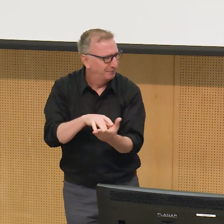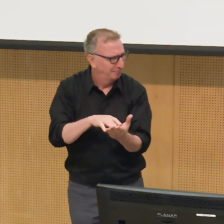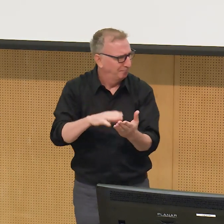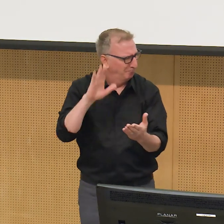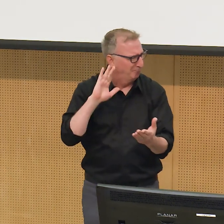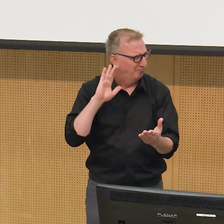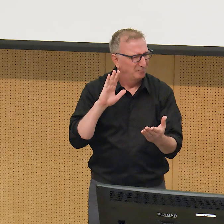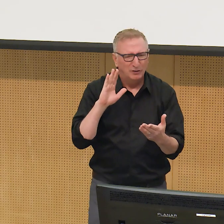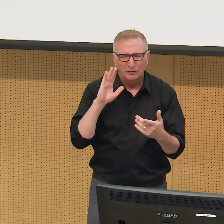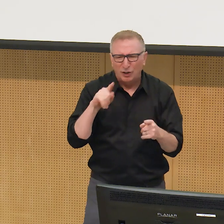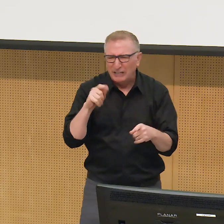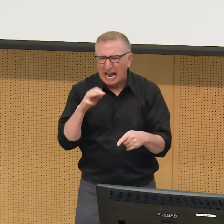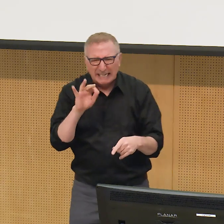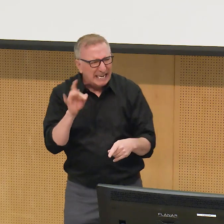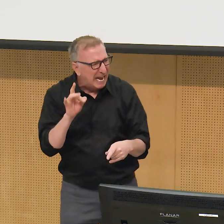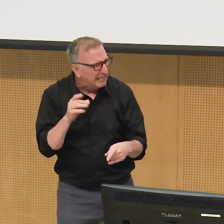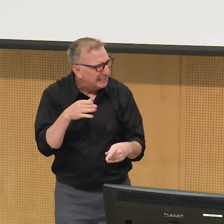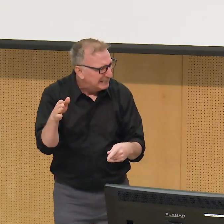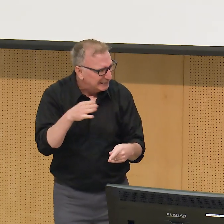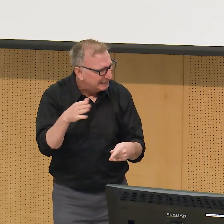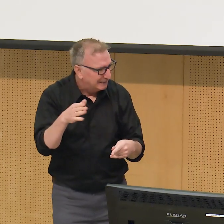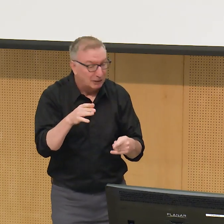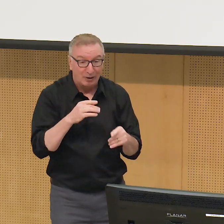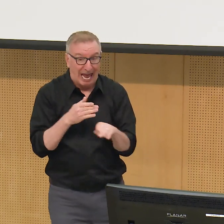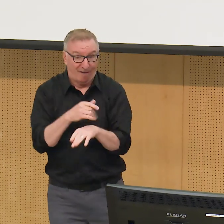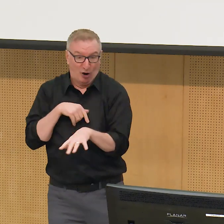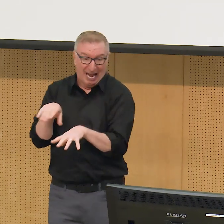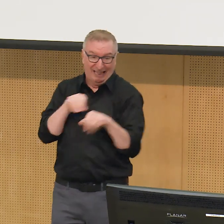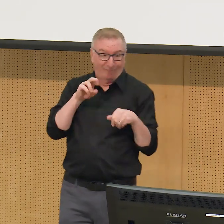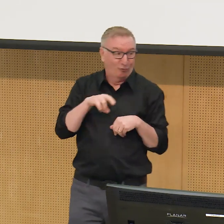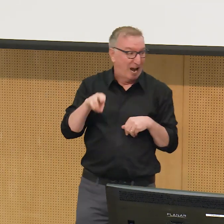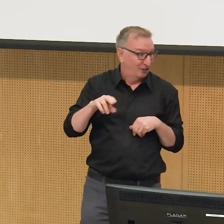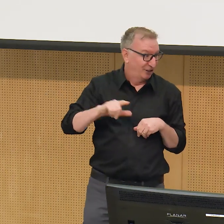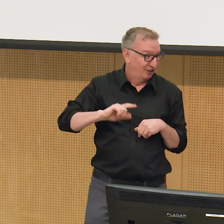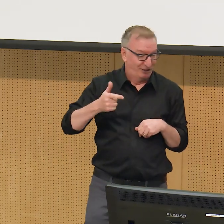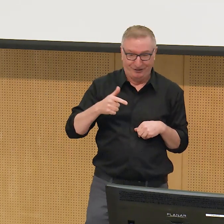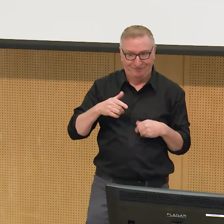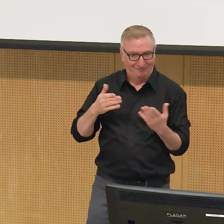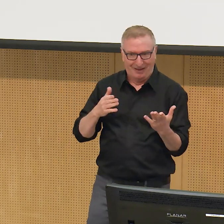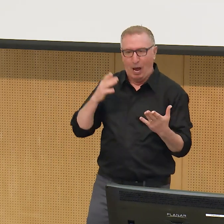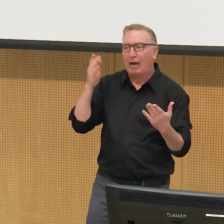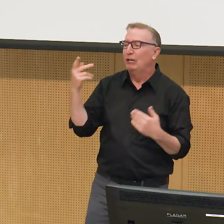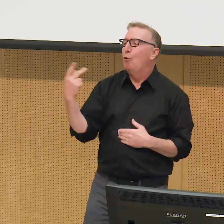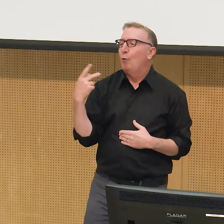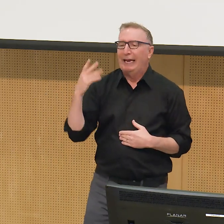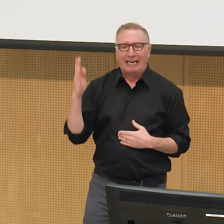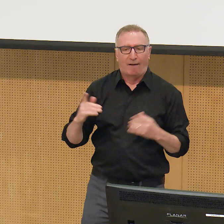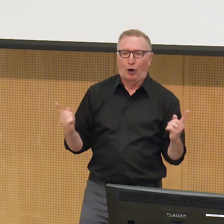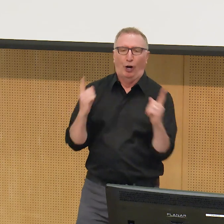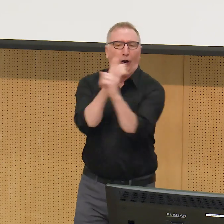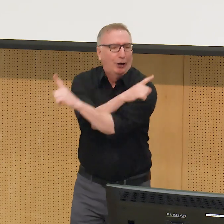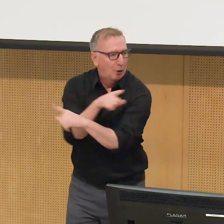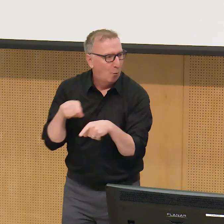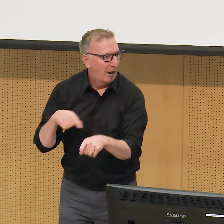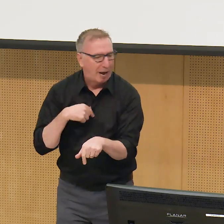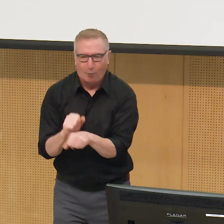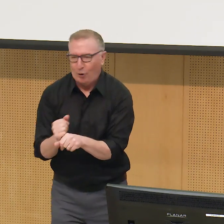back in the day, I believe in the eighties, to whenever that time was when I had left Rochester, and we never crossed paths, unfortunately,